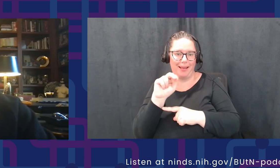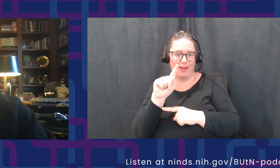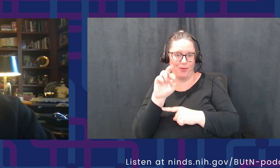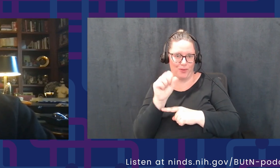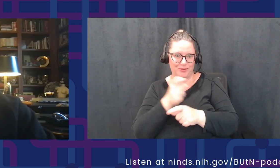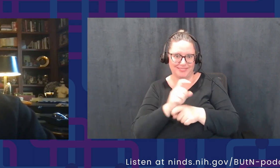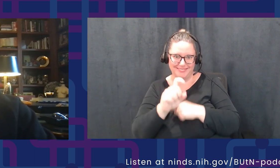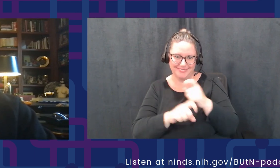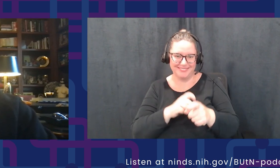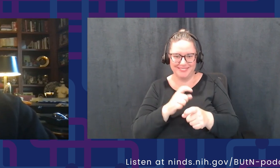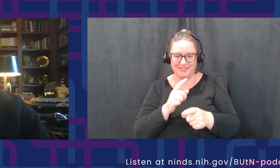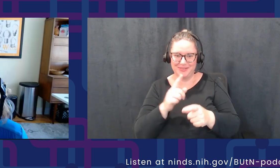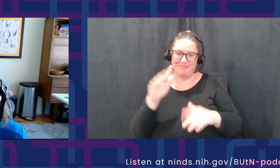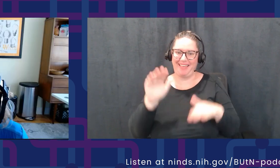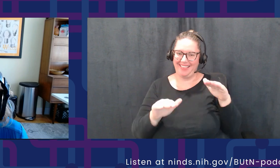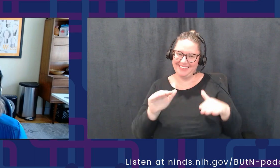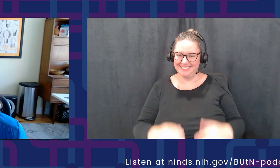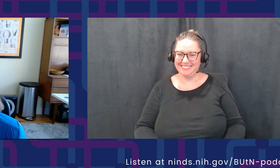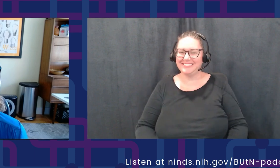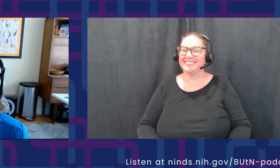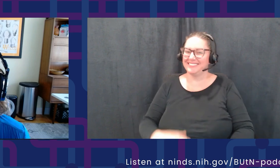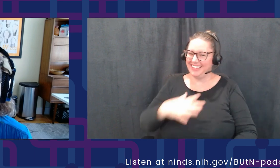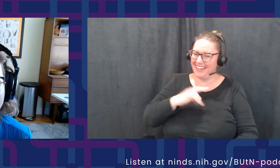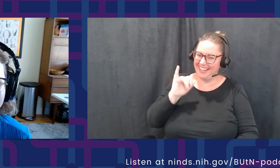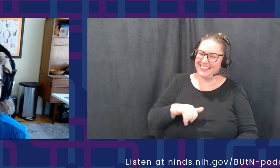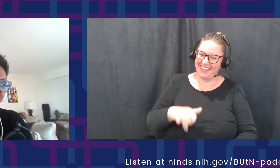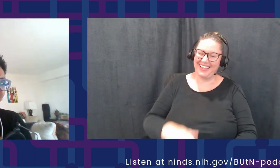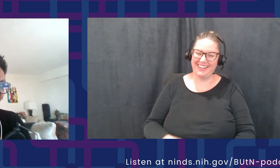To balance you. Lauren Ullrich: I like that! I'm gonna steal that. Marguerite Matthews: I like that!